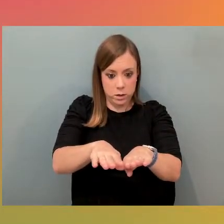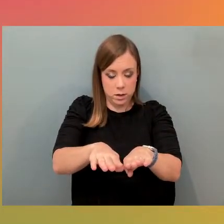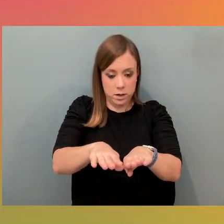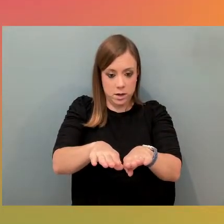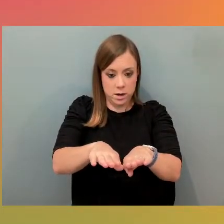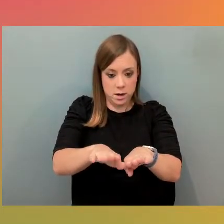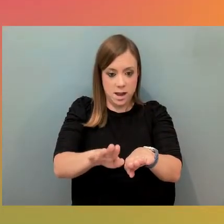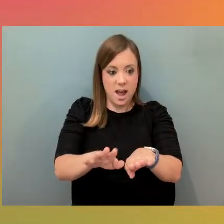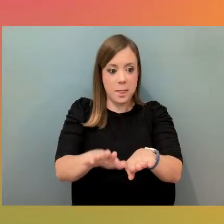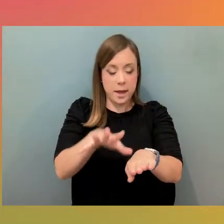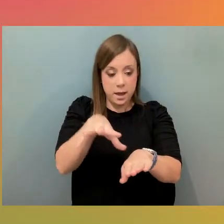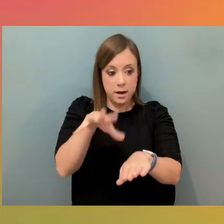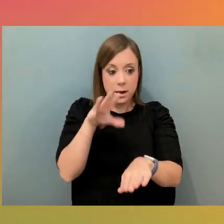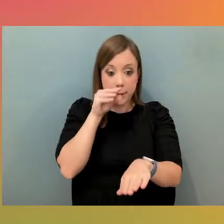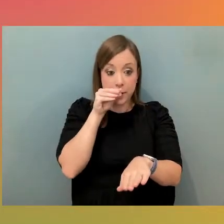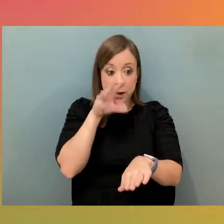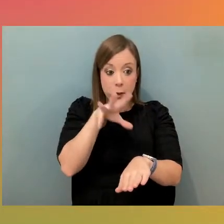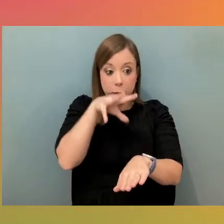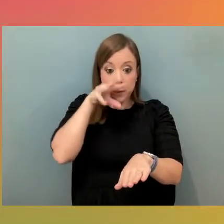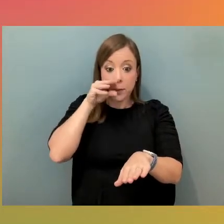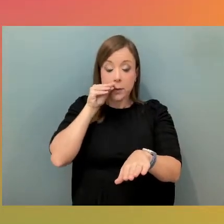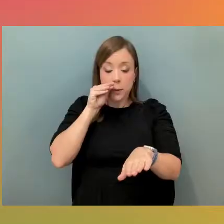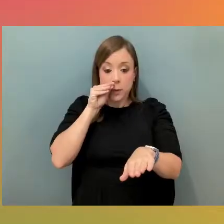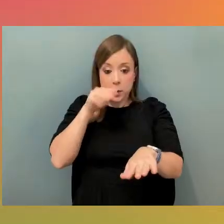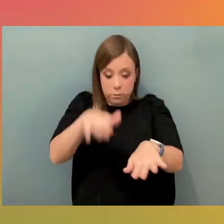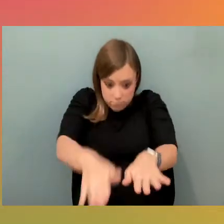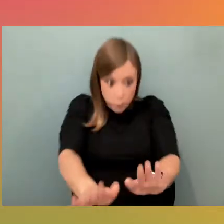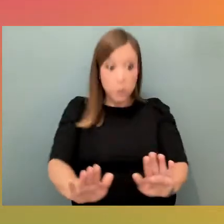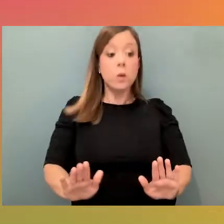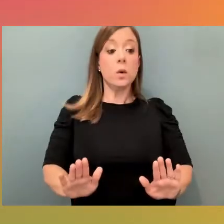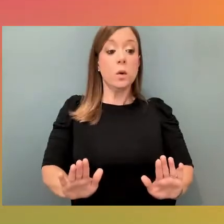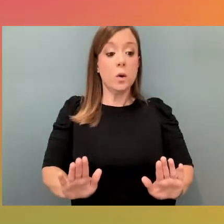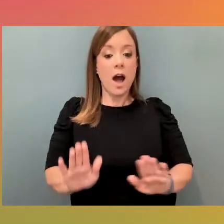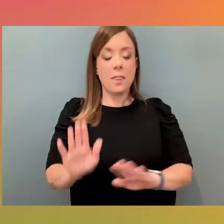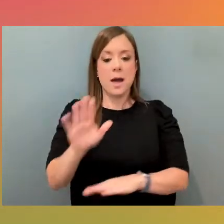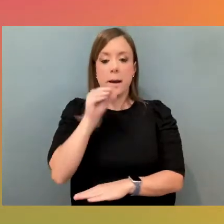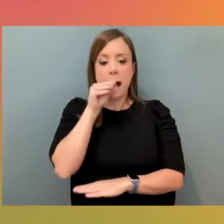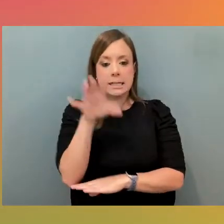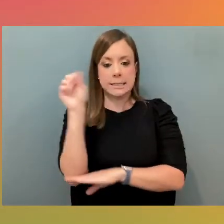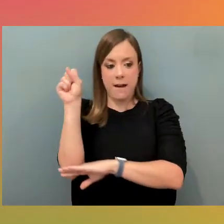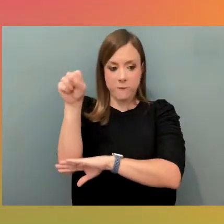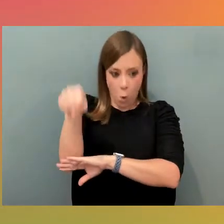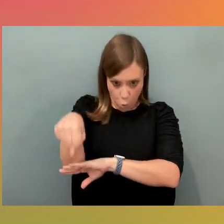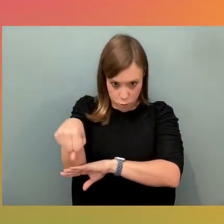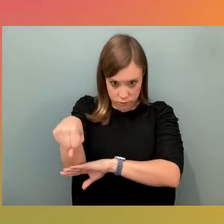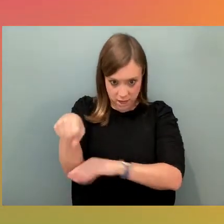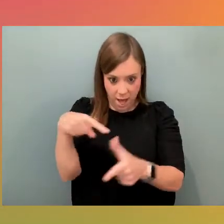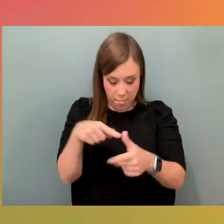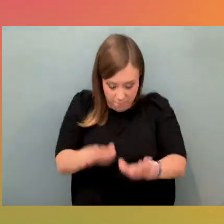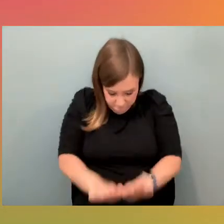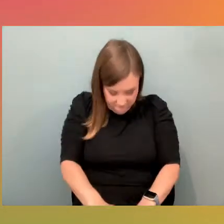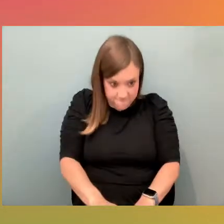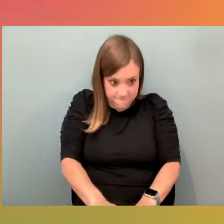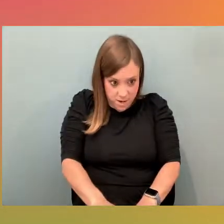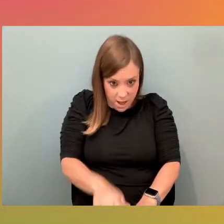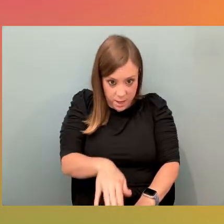BEND YOUR KNEES. AND YOU CAN STEP STEP OR HOP YOUR FOOT FORWARD IN BETWEEN